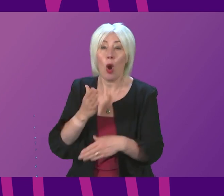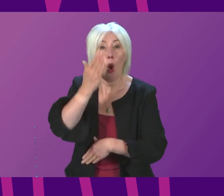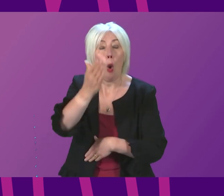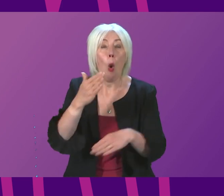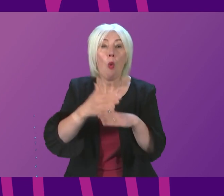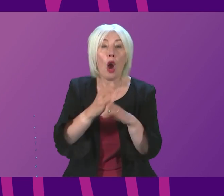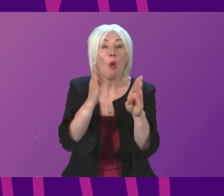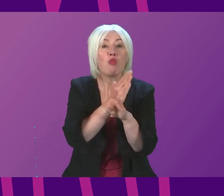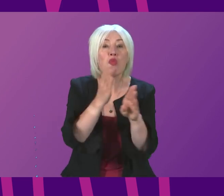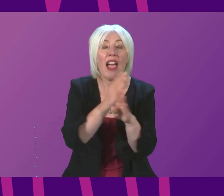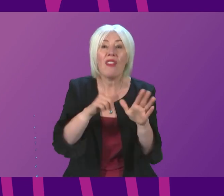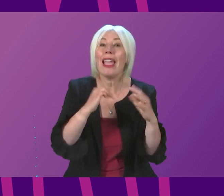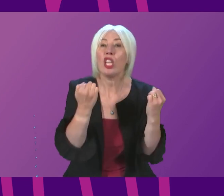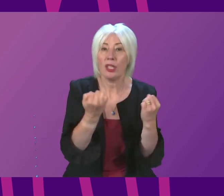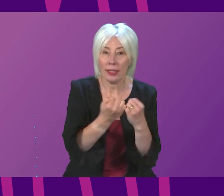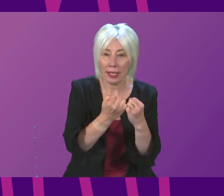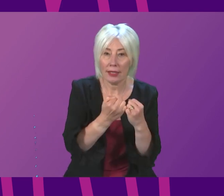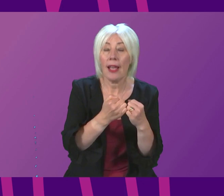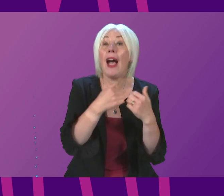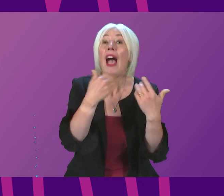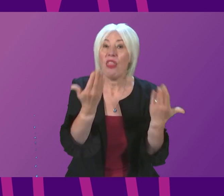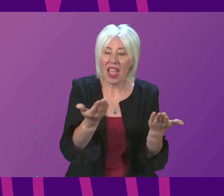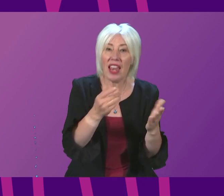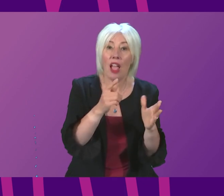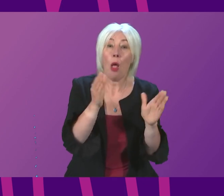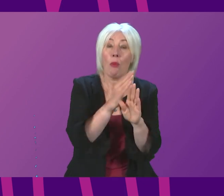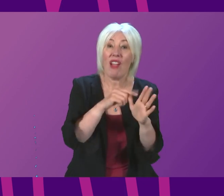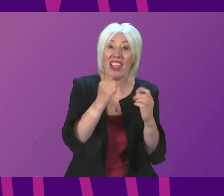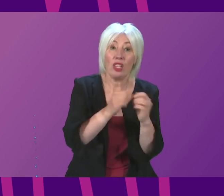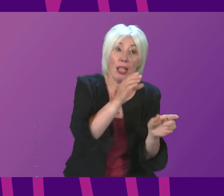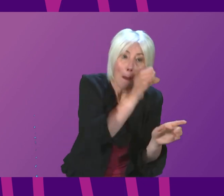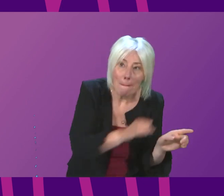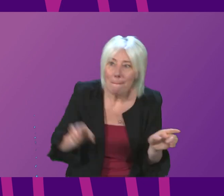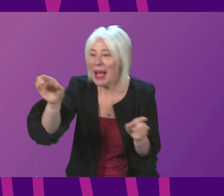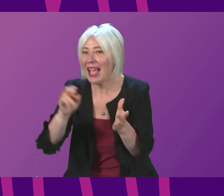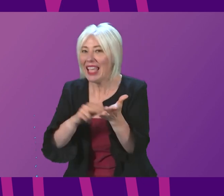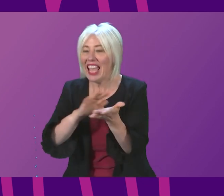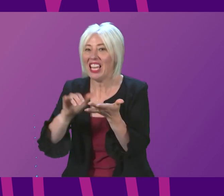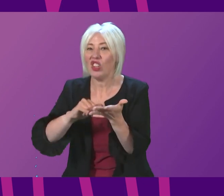agencies that then, in turn, place them back in the NHS to cover staff shortages.